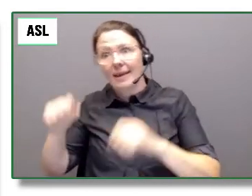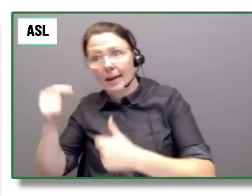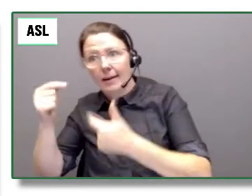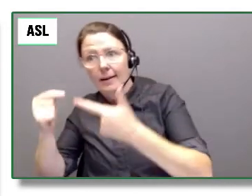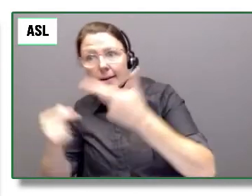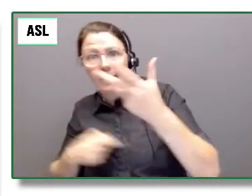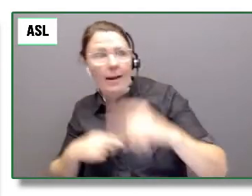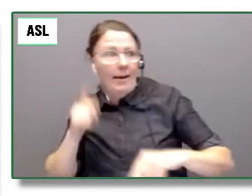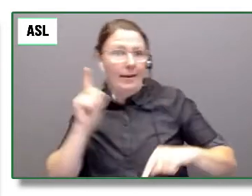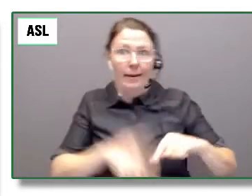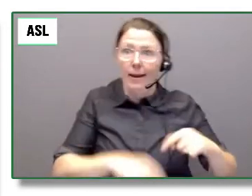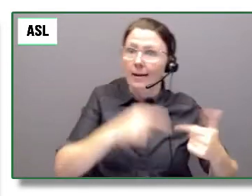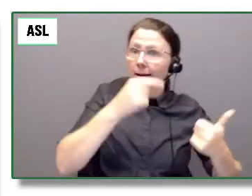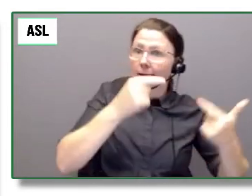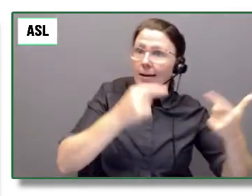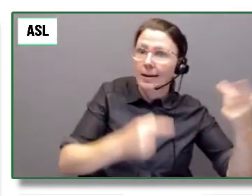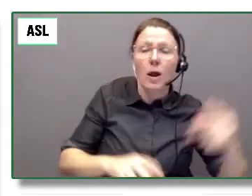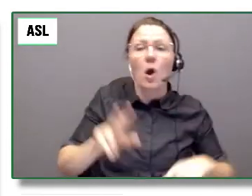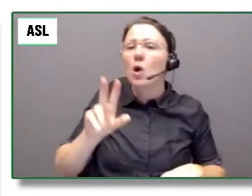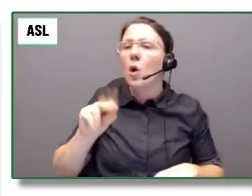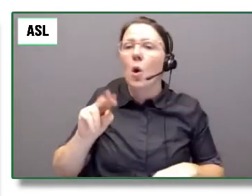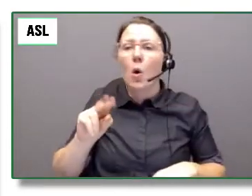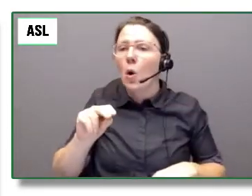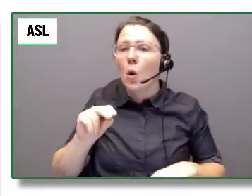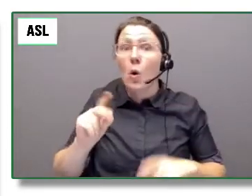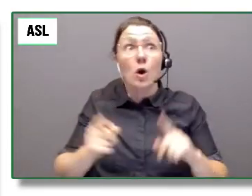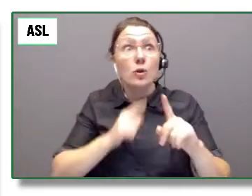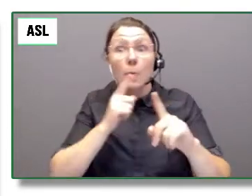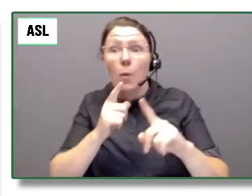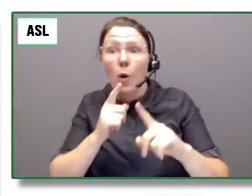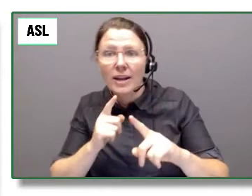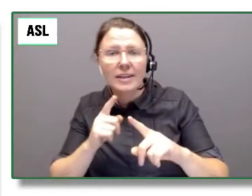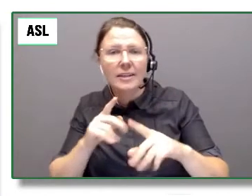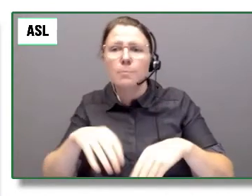creating options, about creating flexibility.